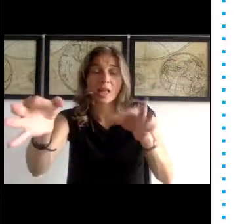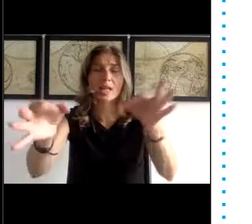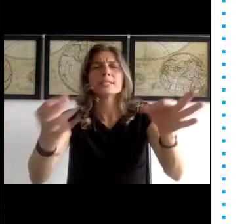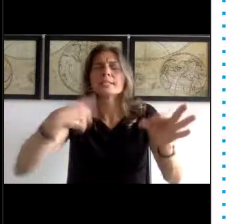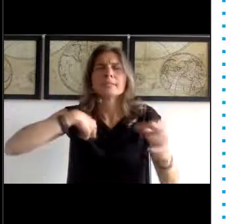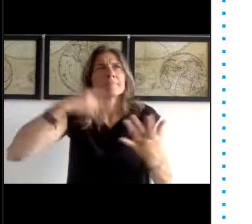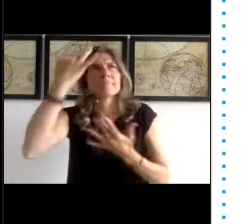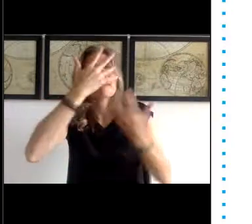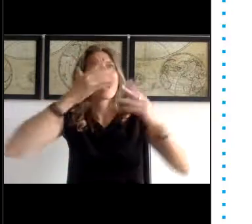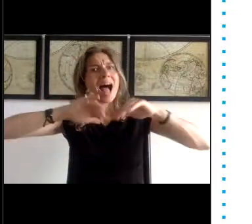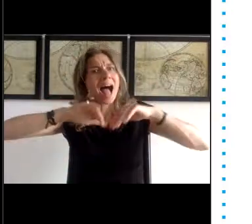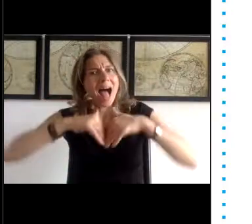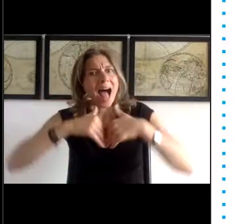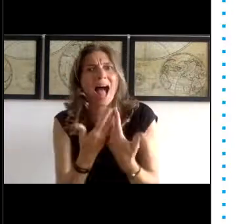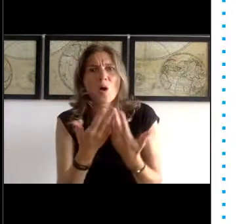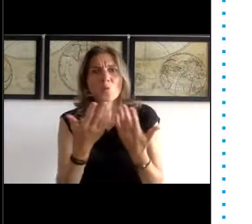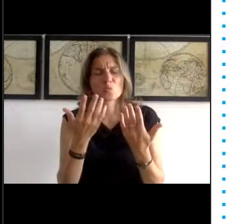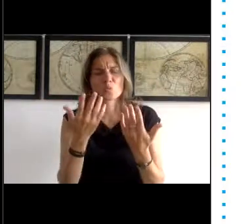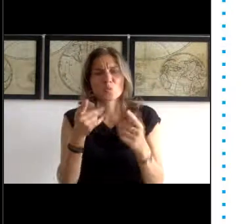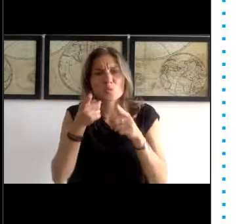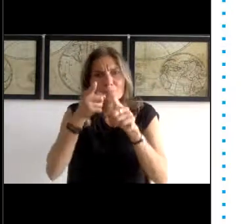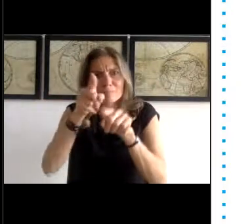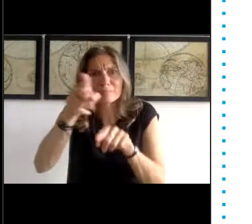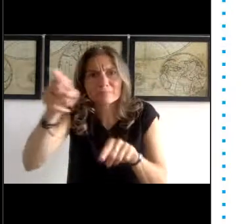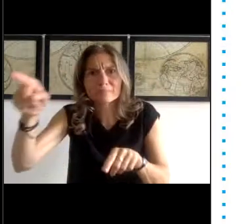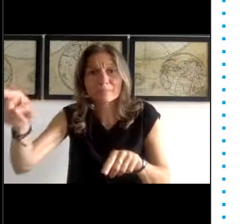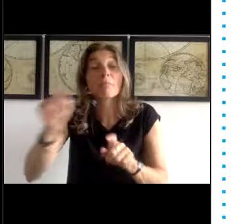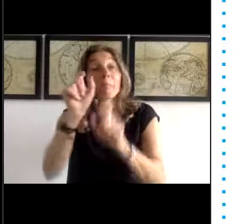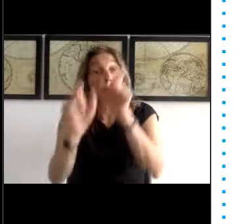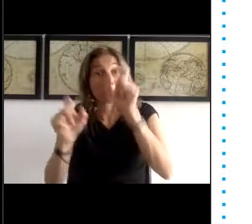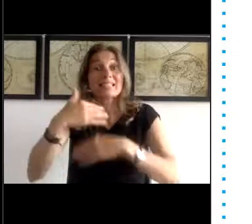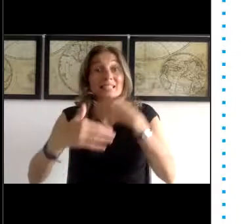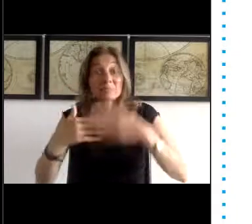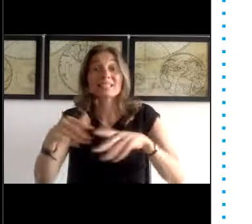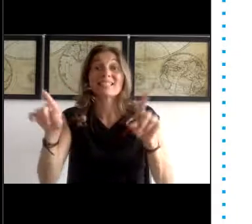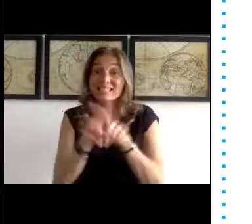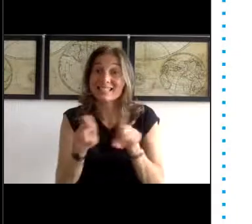all the information before going abroad and prepare yourself to the mobility.